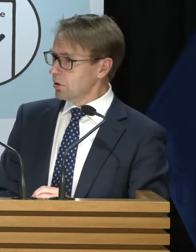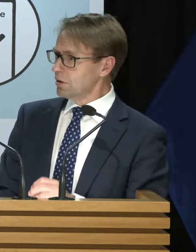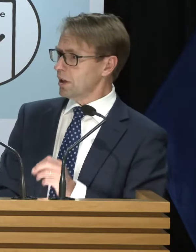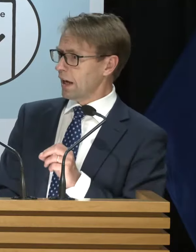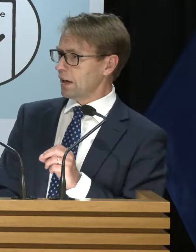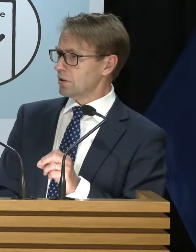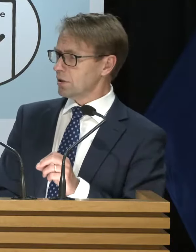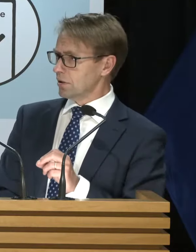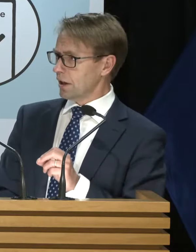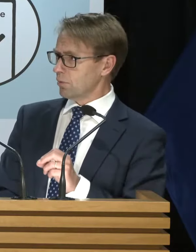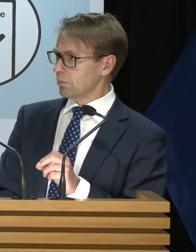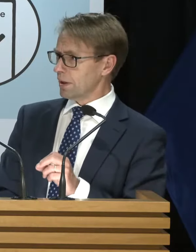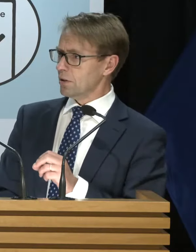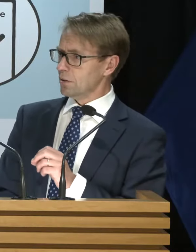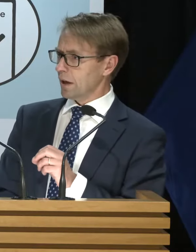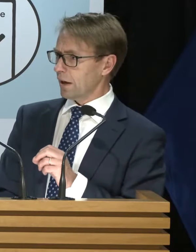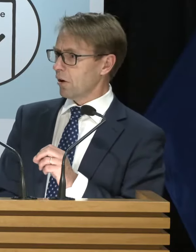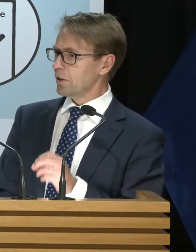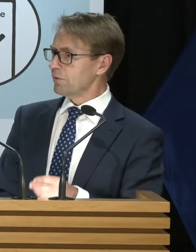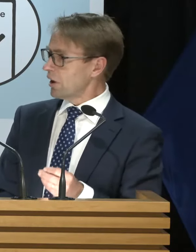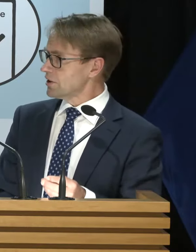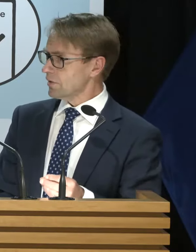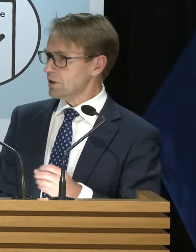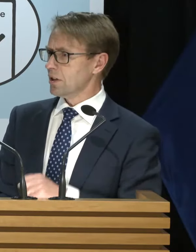the current period before that date. That is not a concrete